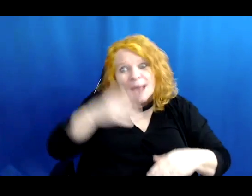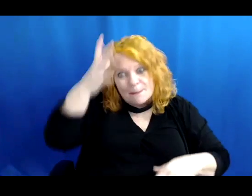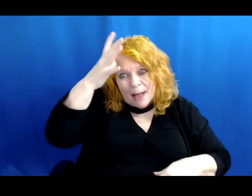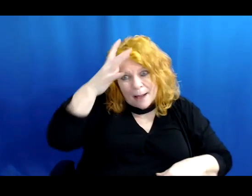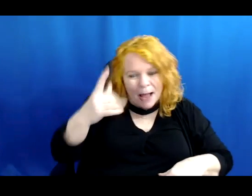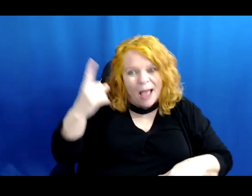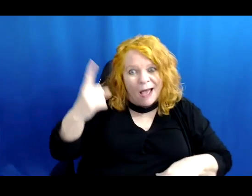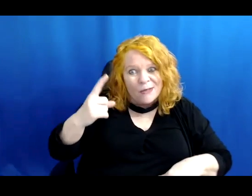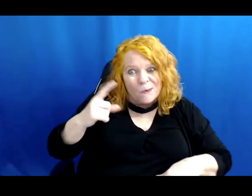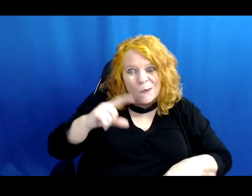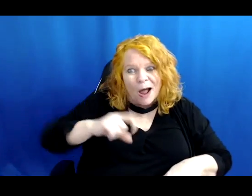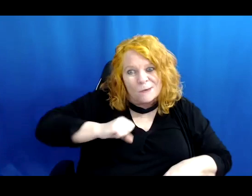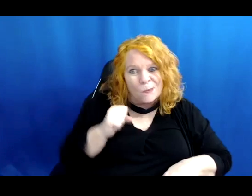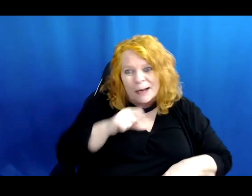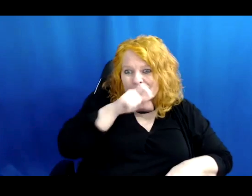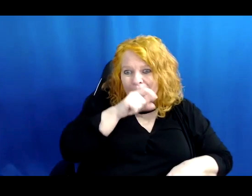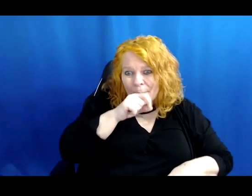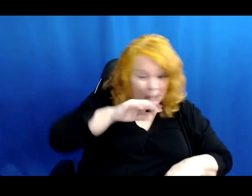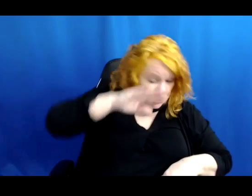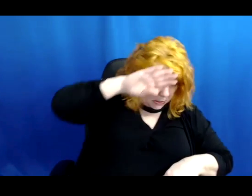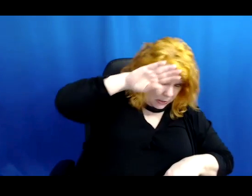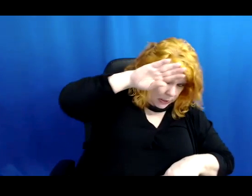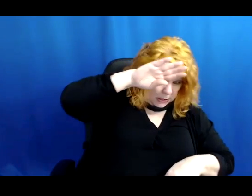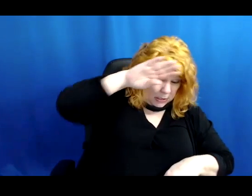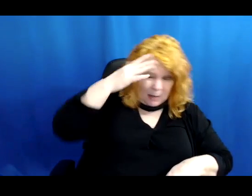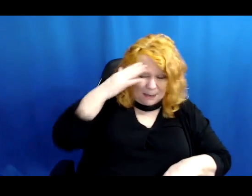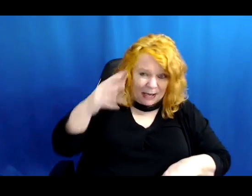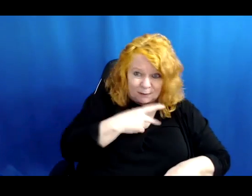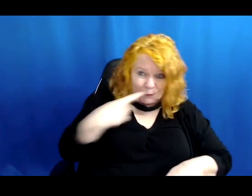eyes as he looked at Princess Peggy. She was so bright.